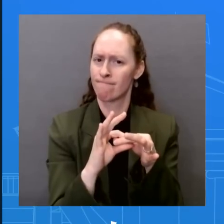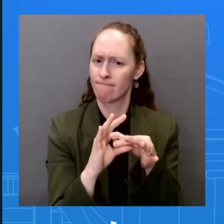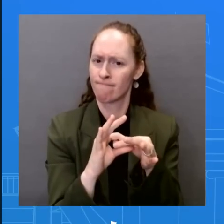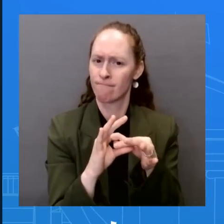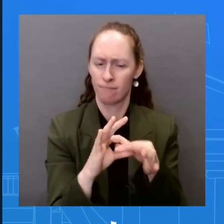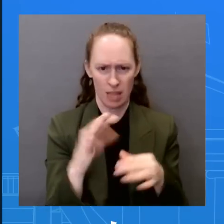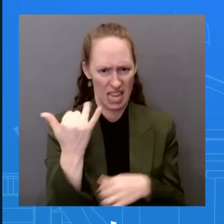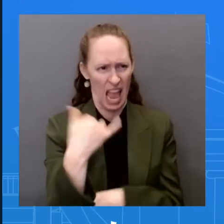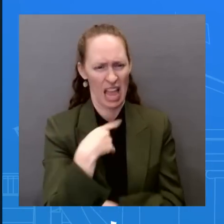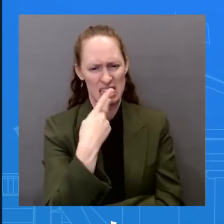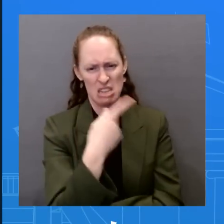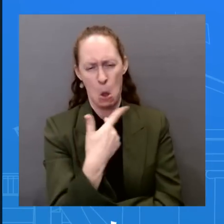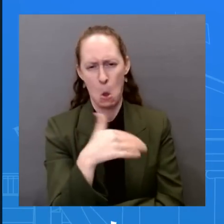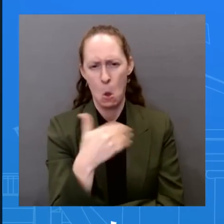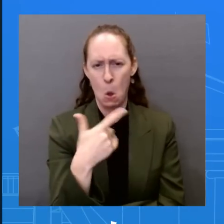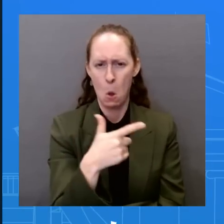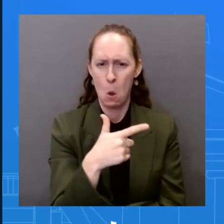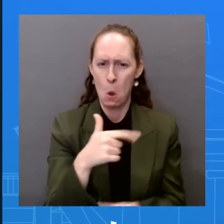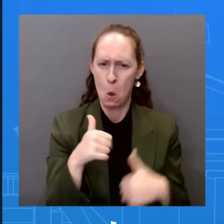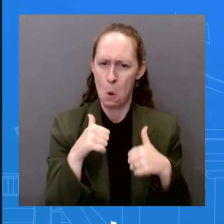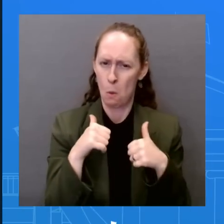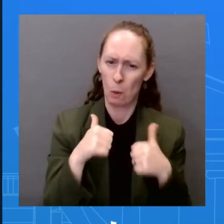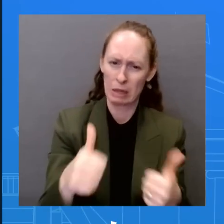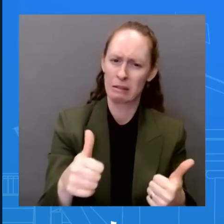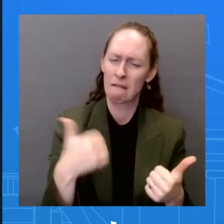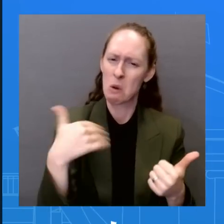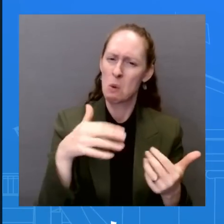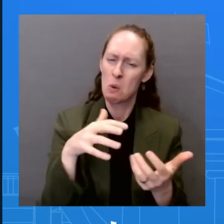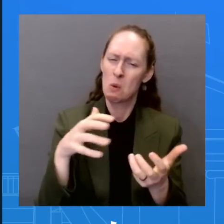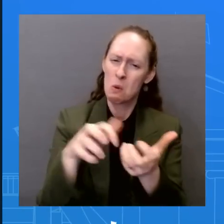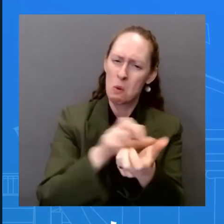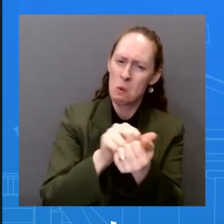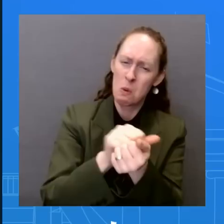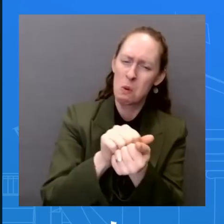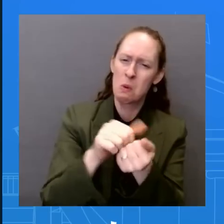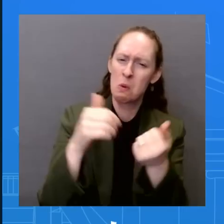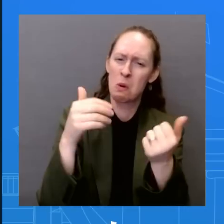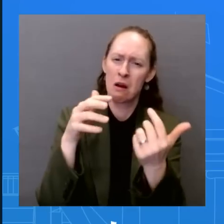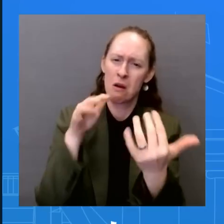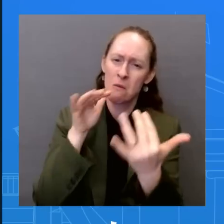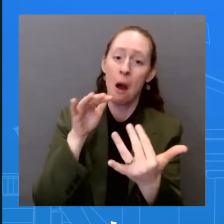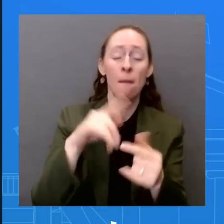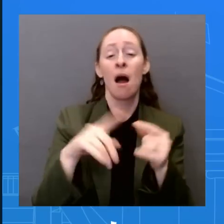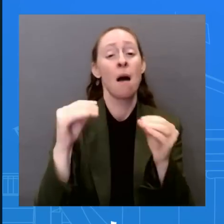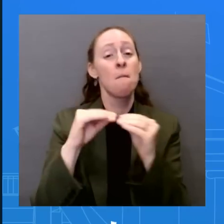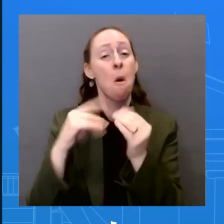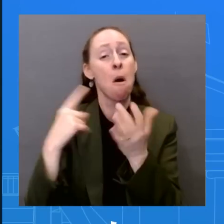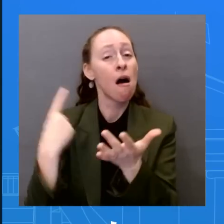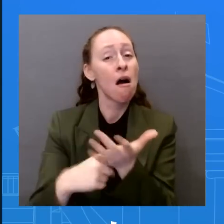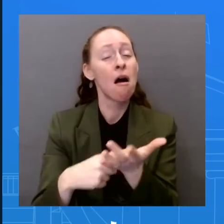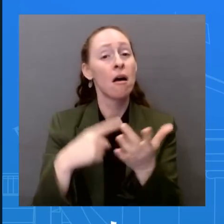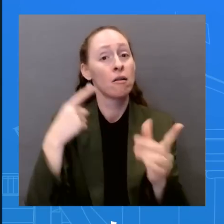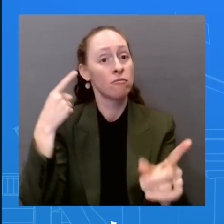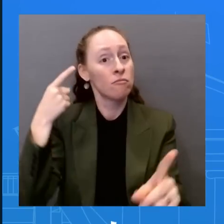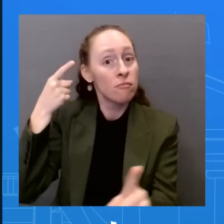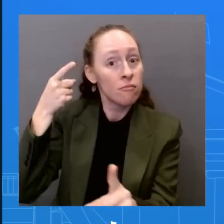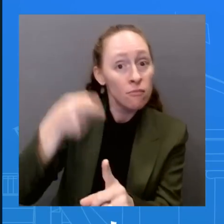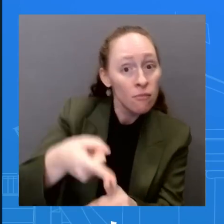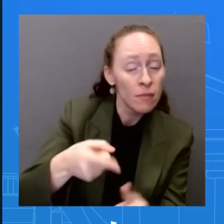But again, I'm just not going to respond or make comments on a meeting that other countries are having with each other. Go ahead.